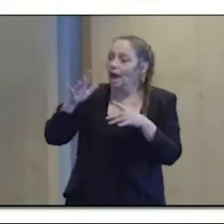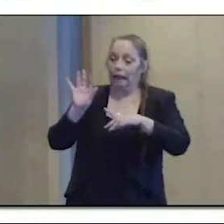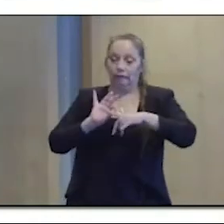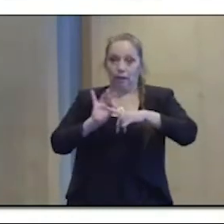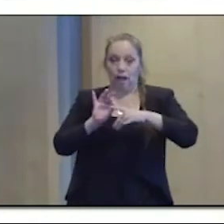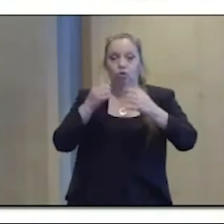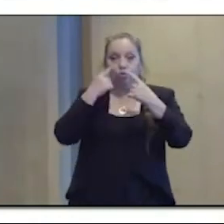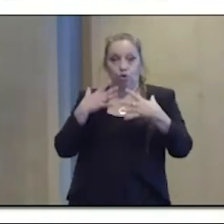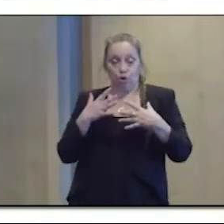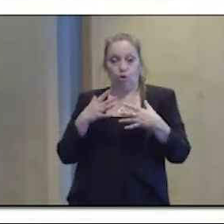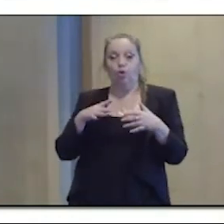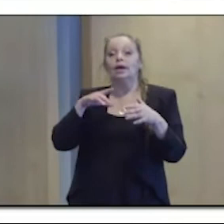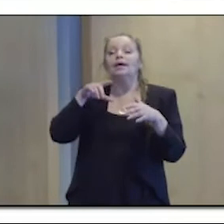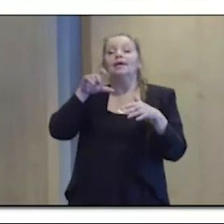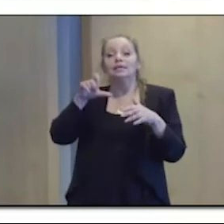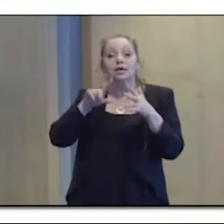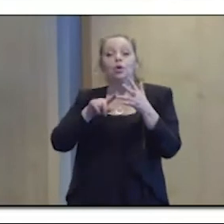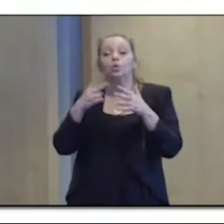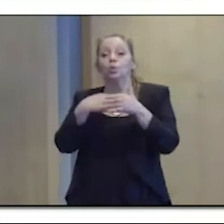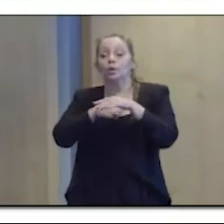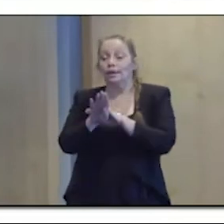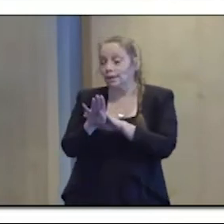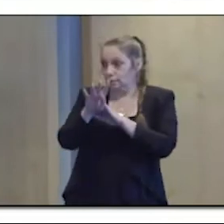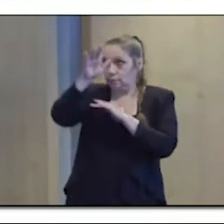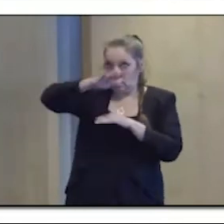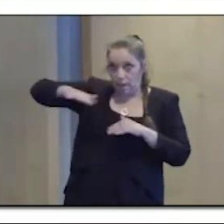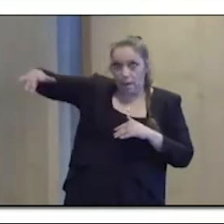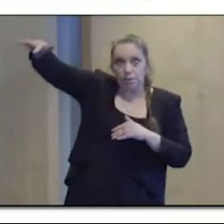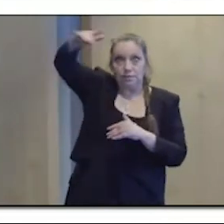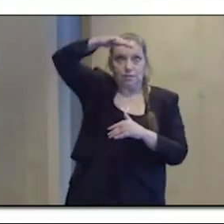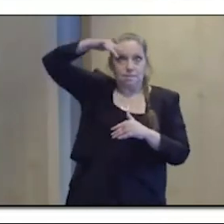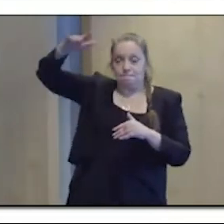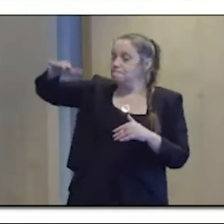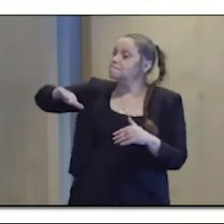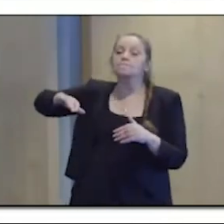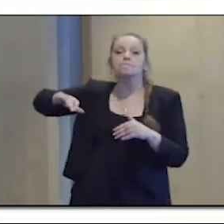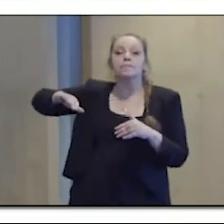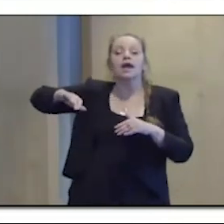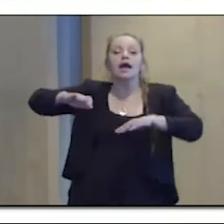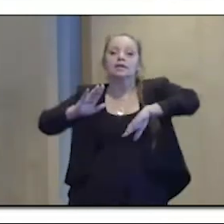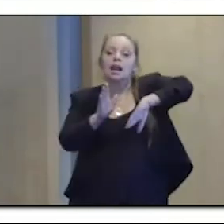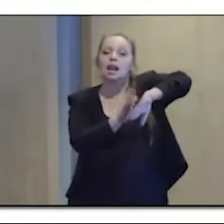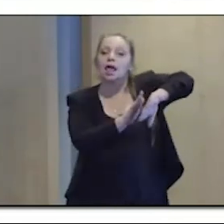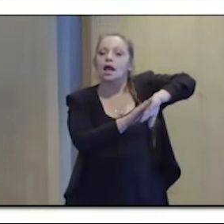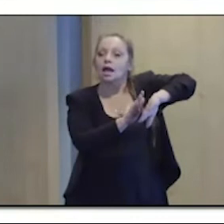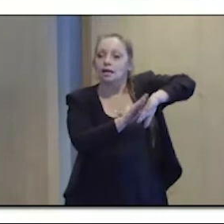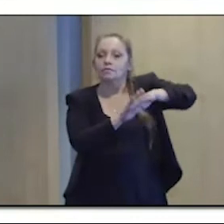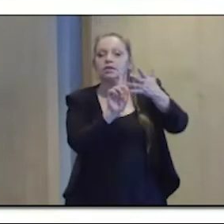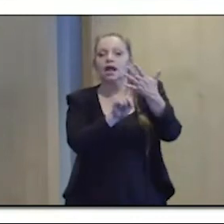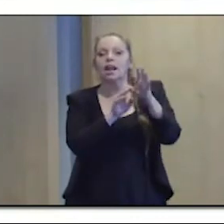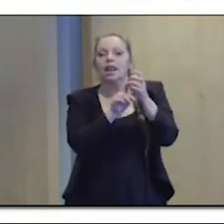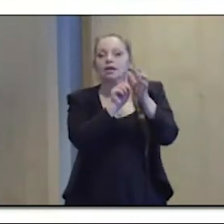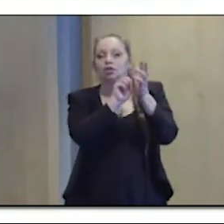amount of carbon dioxide in the atmosphere, and to the left side is the latitude, with